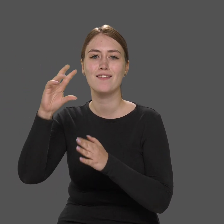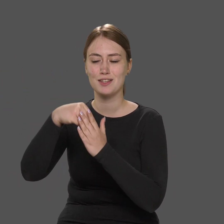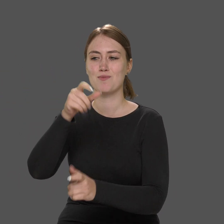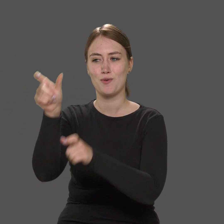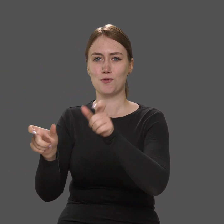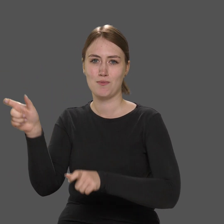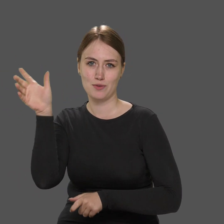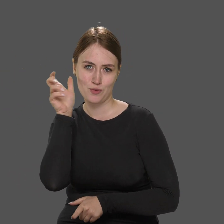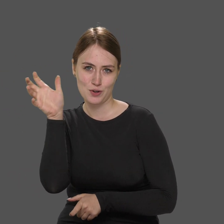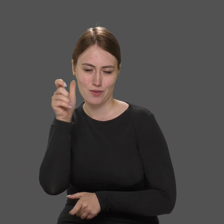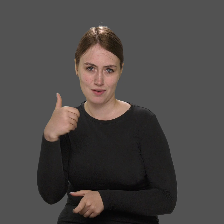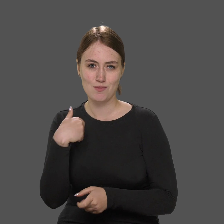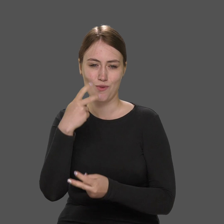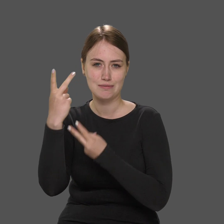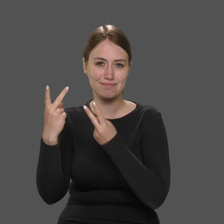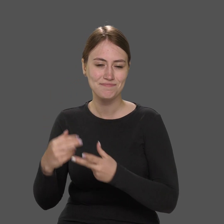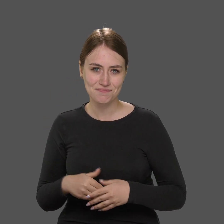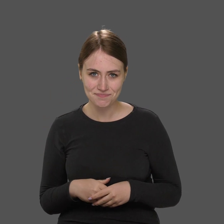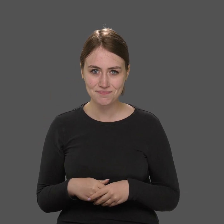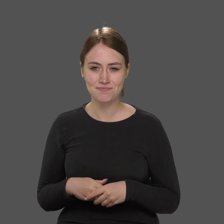in the study with the hearing individuals.